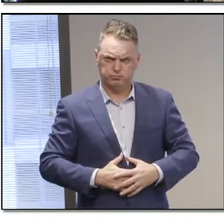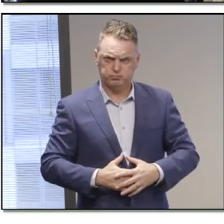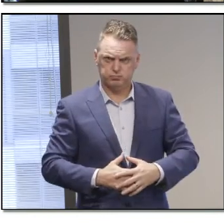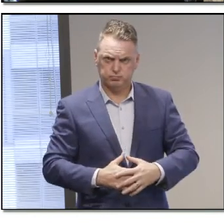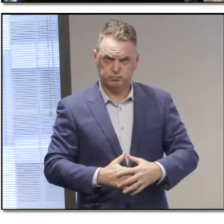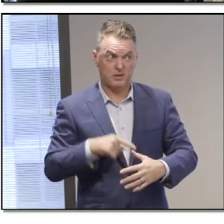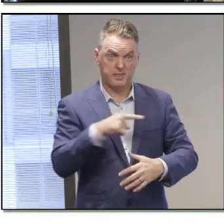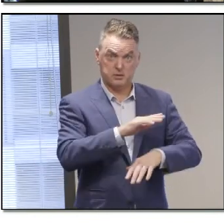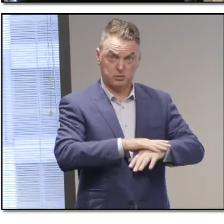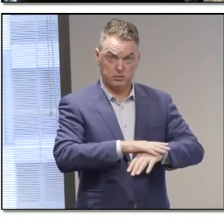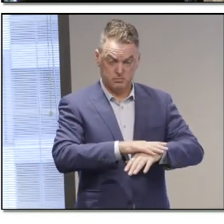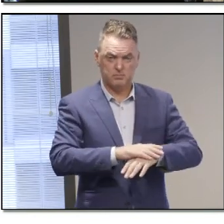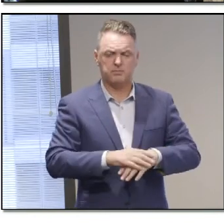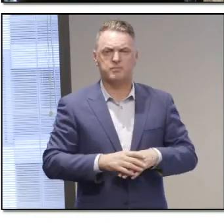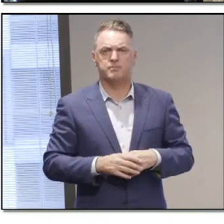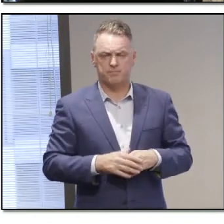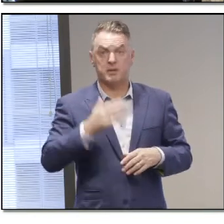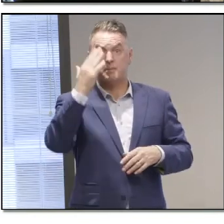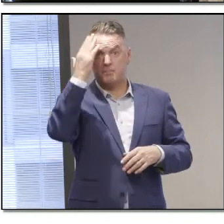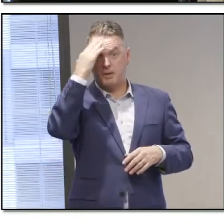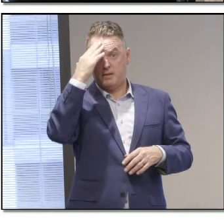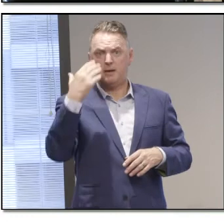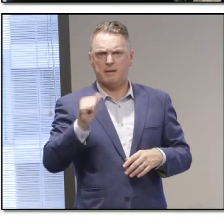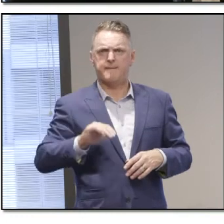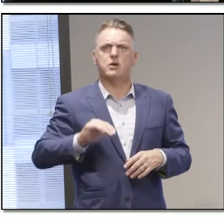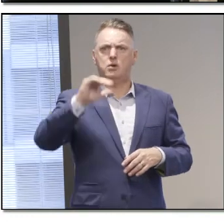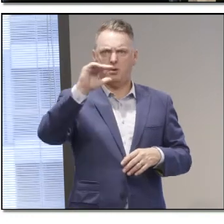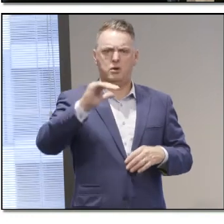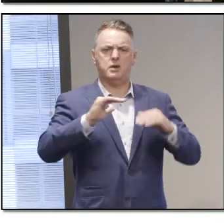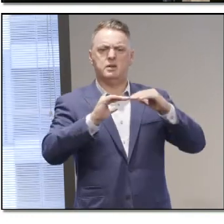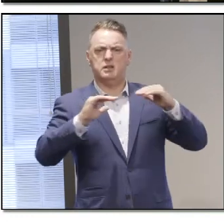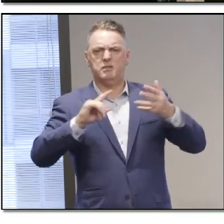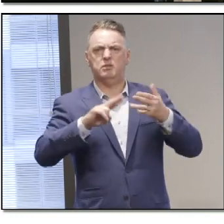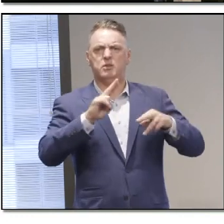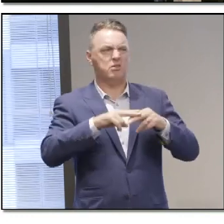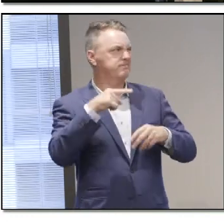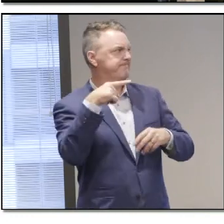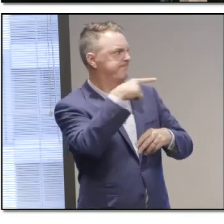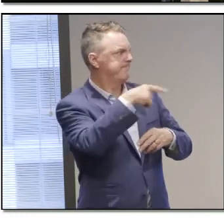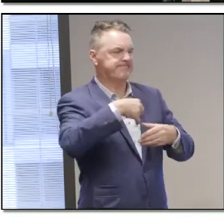in utero, whose mothers had higher levels of the polybrominated diethyl ether flame retardants,